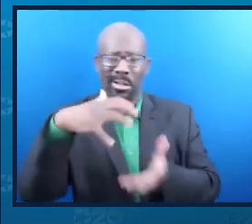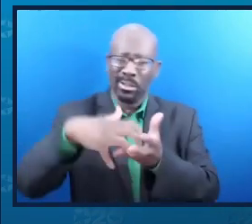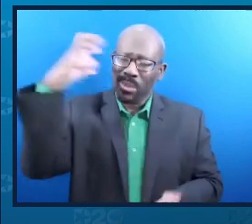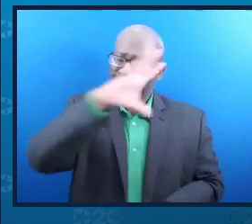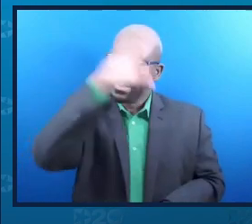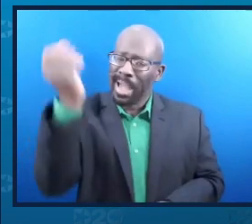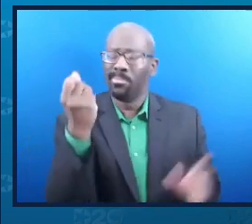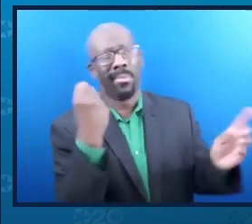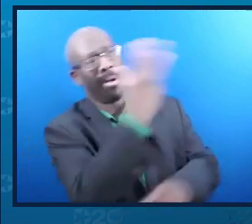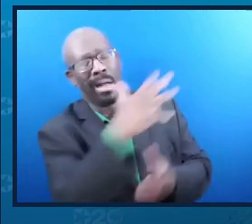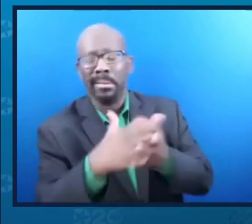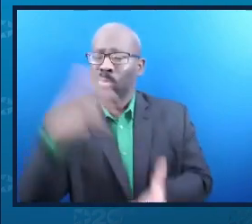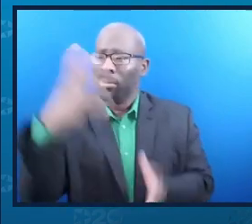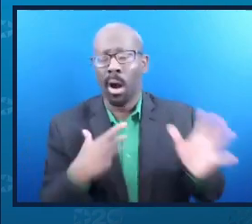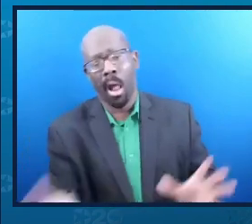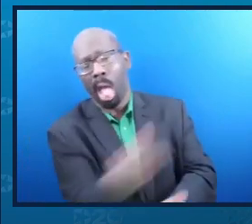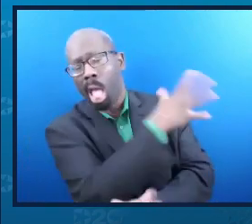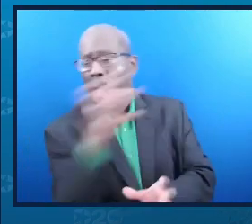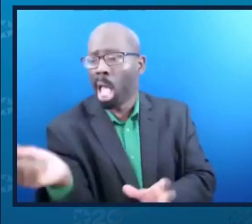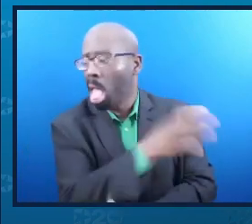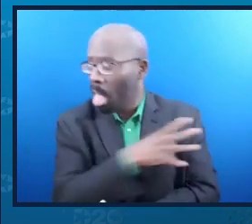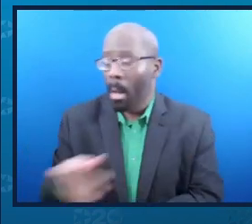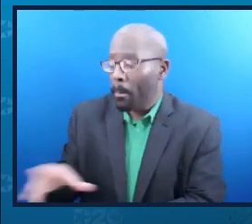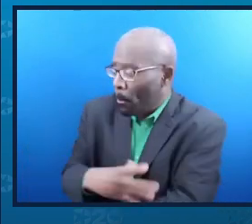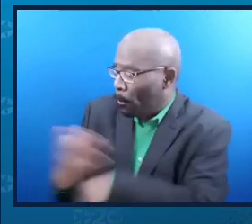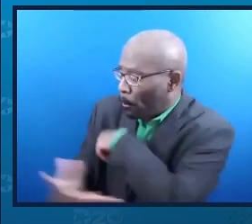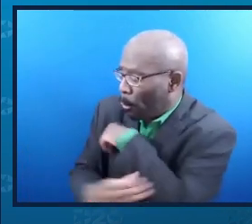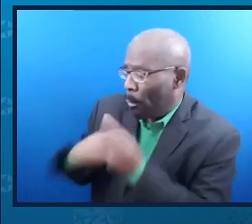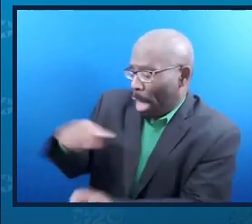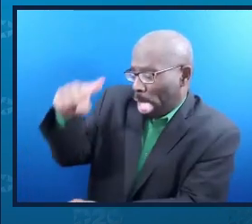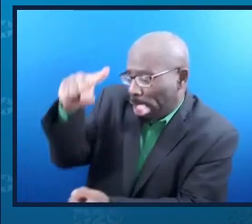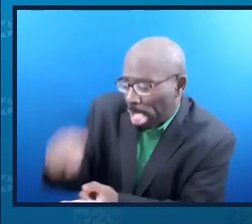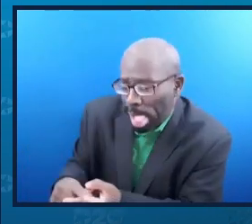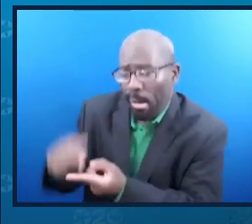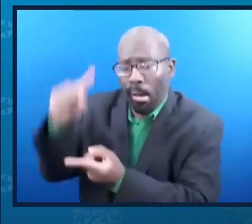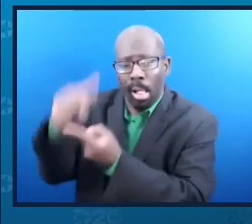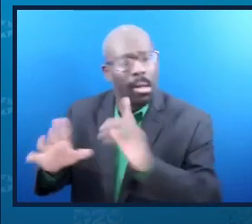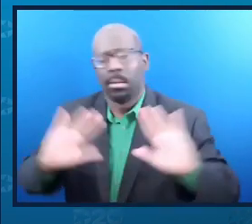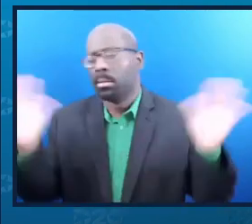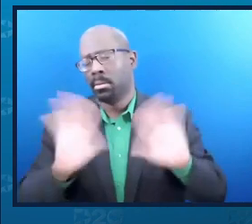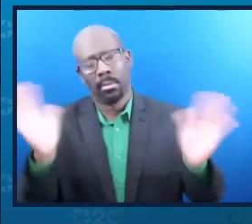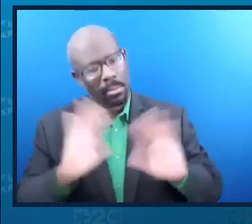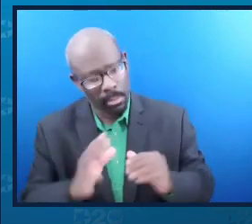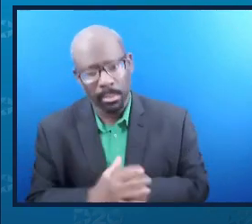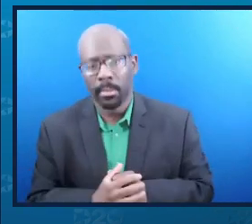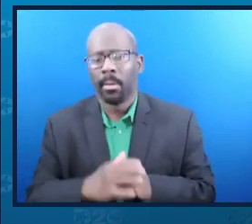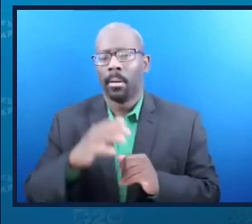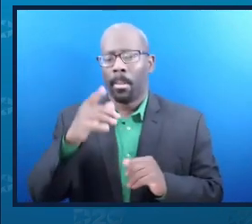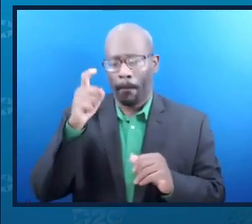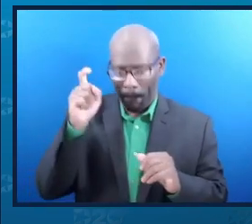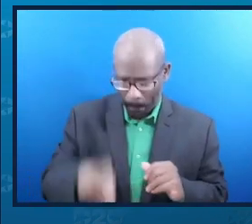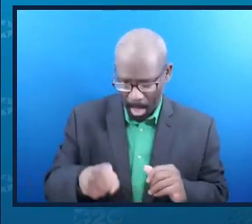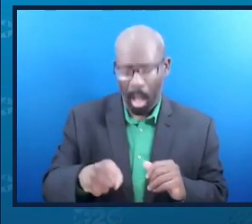THE FACE OF EVERYONE ELSE. BUT WE CAN BUILD A THRIVING